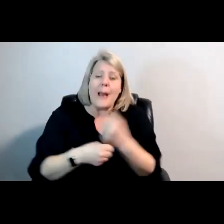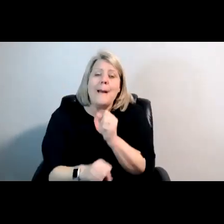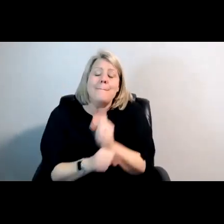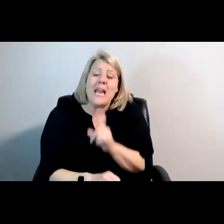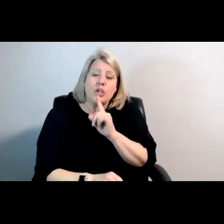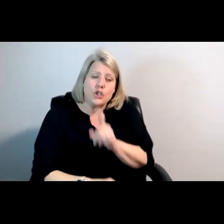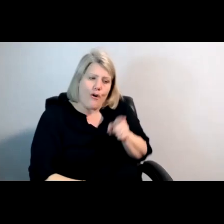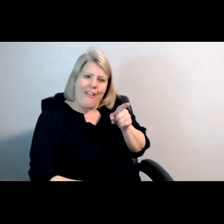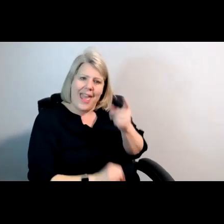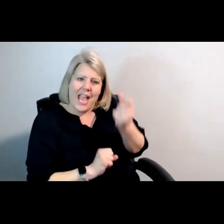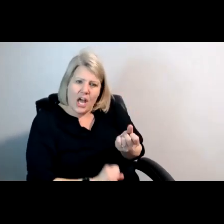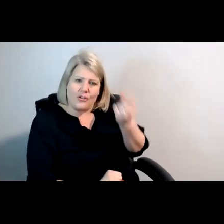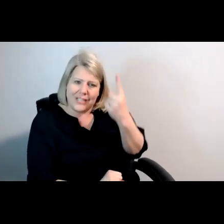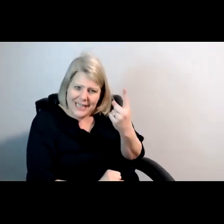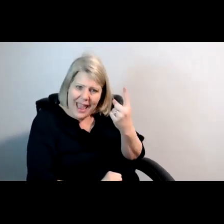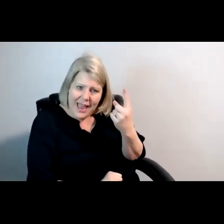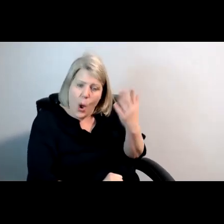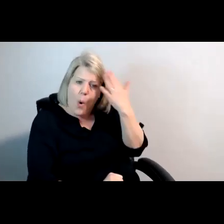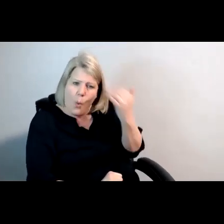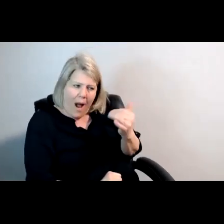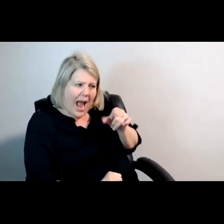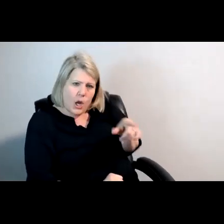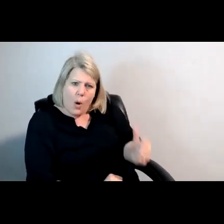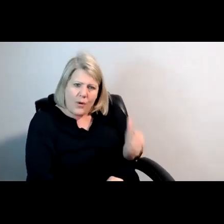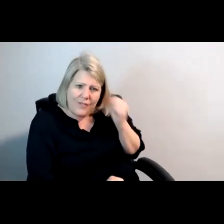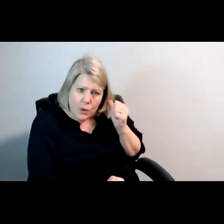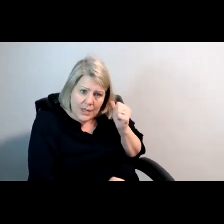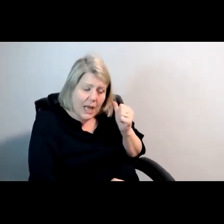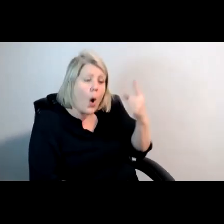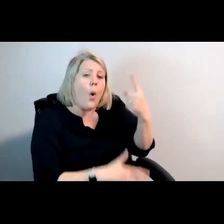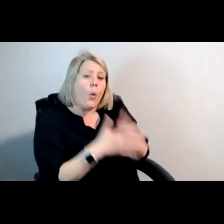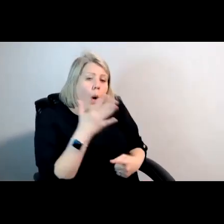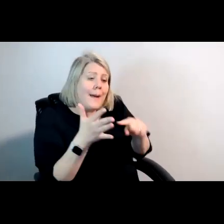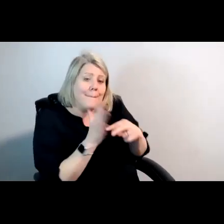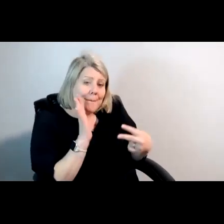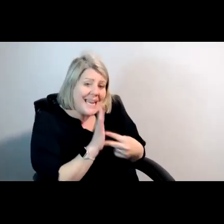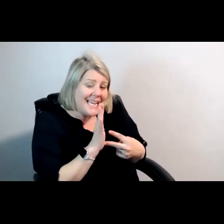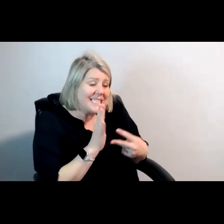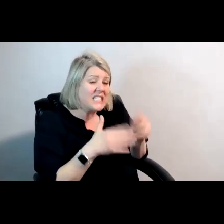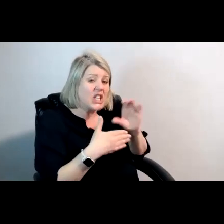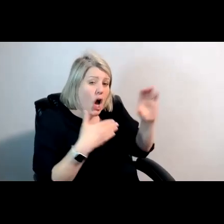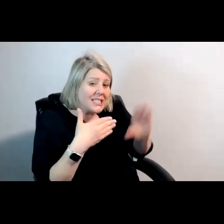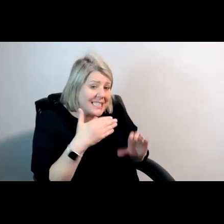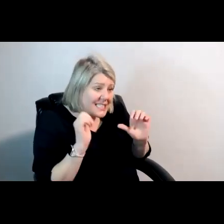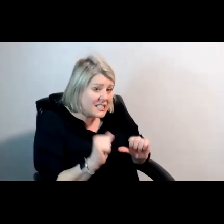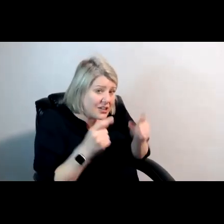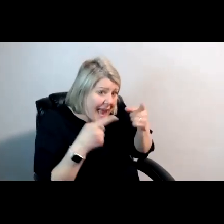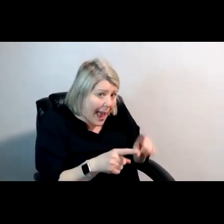that they're understanding the potential consequences, that they've been offered options,